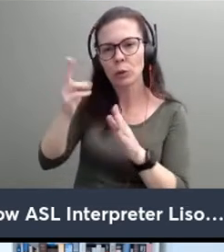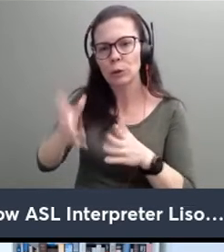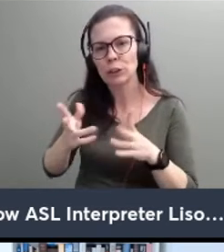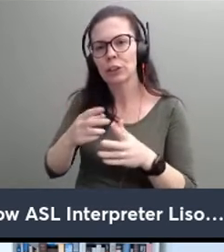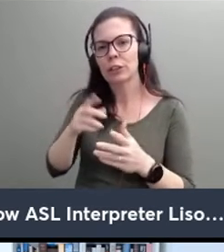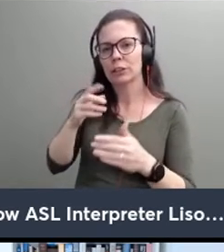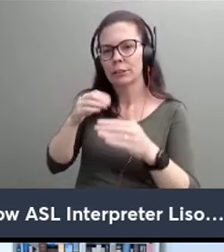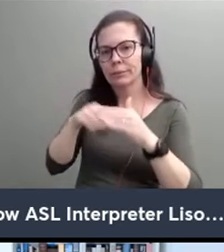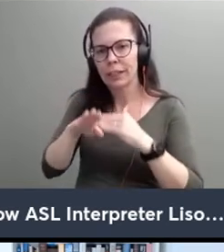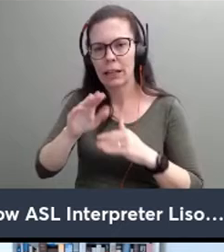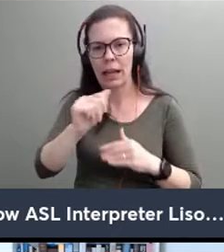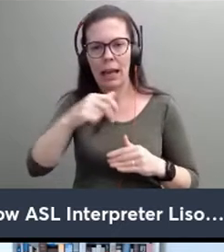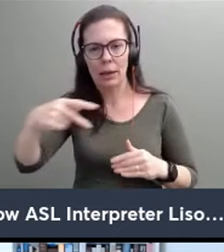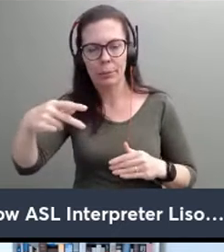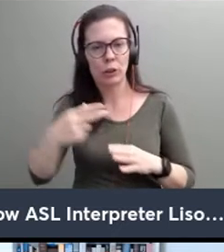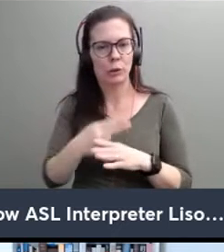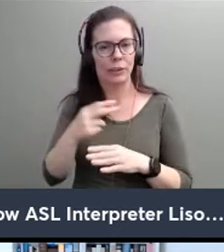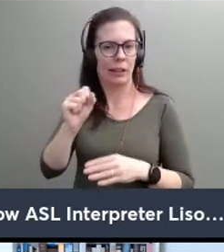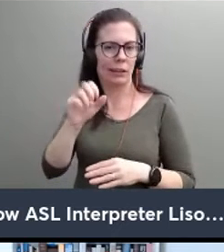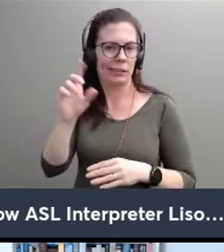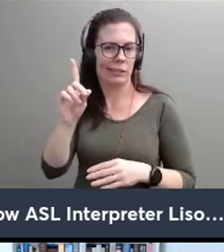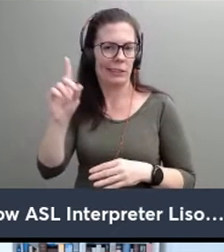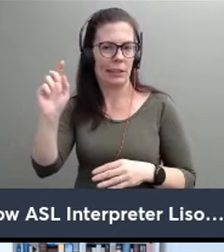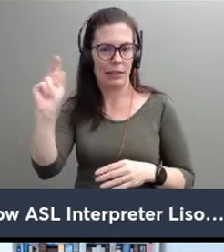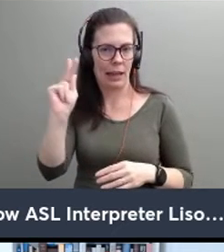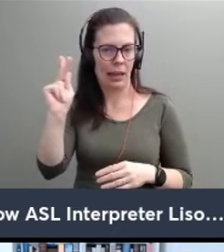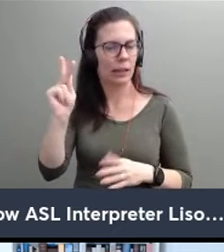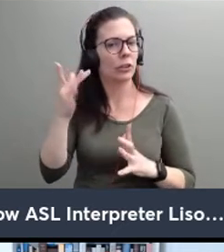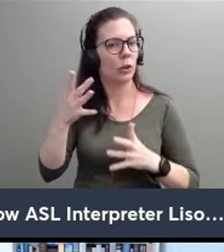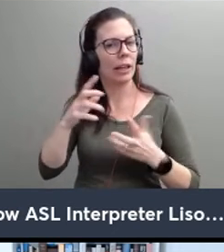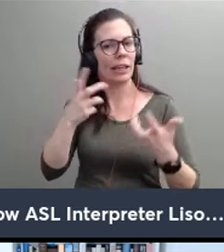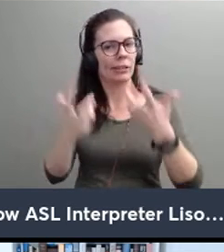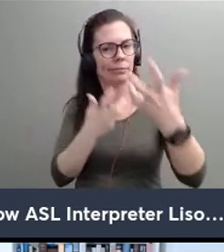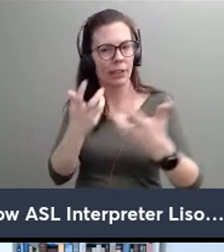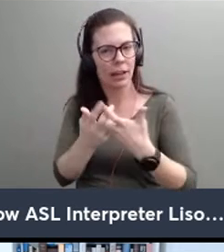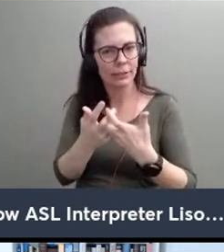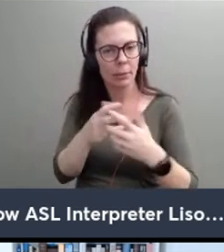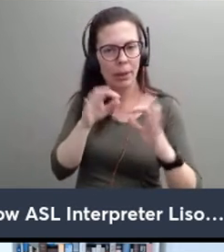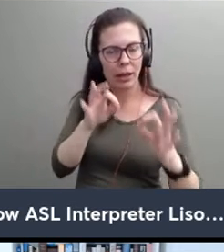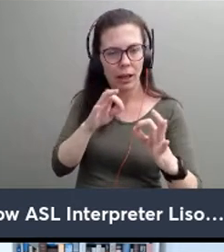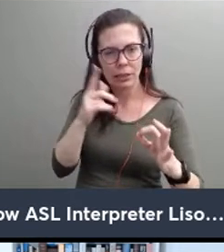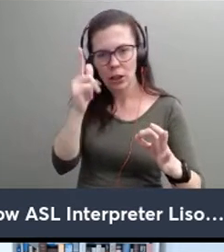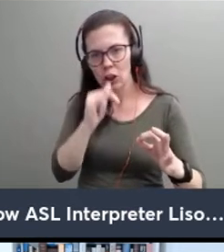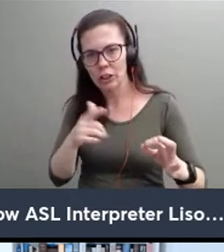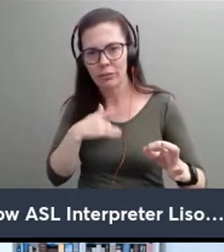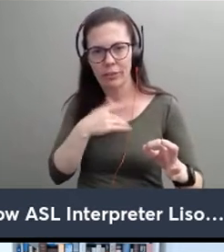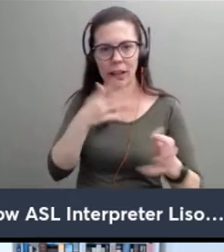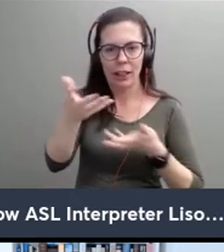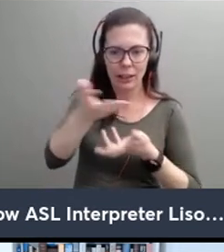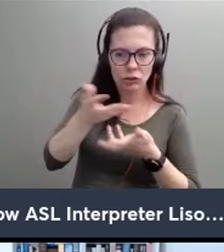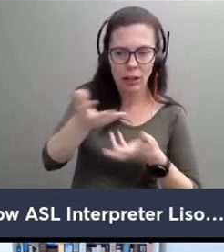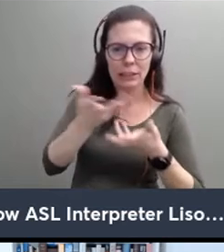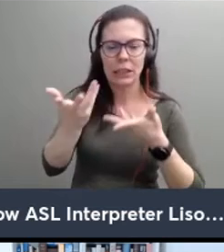by using our SDK so that they can customize the look and feel, they can customize the interactivity, and it is blend through.